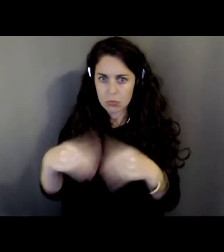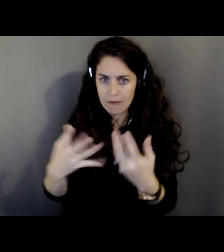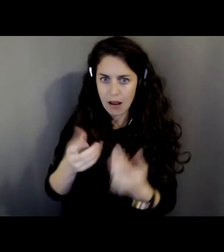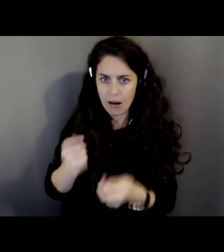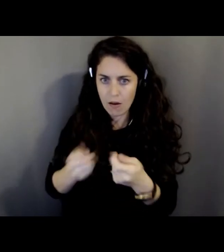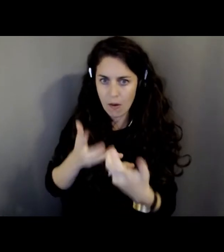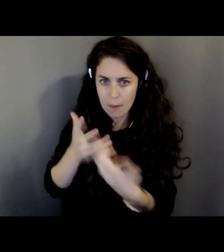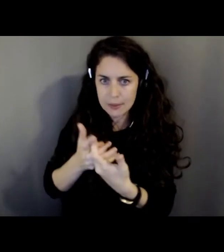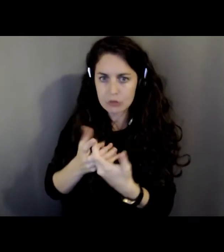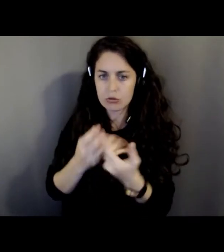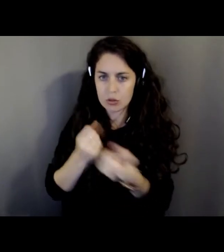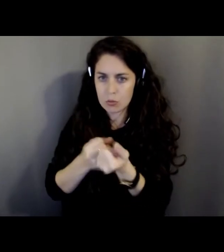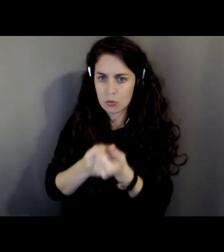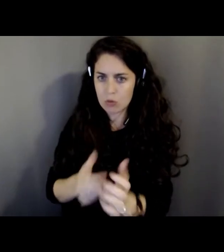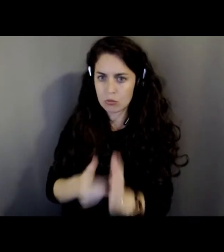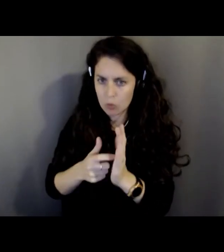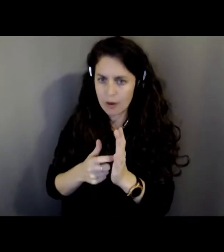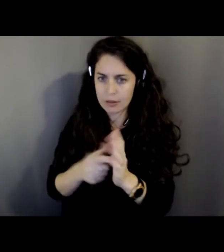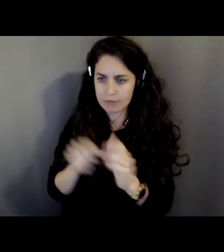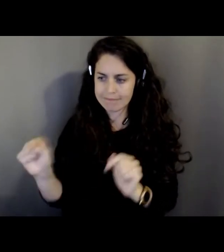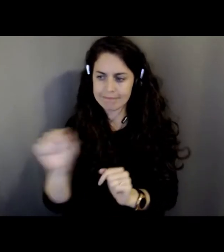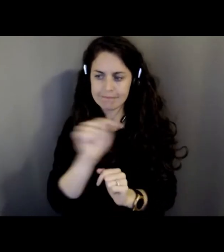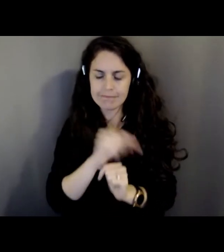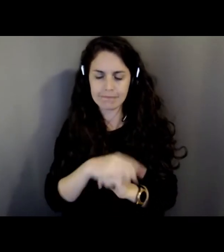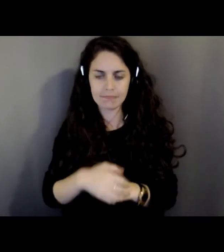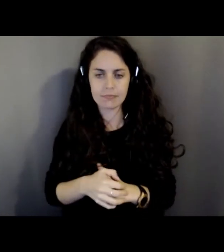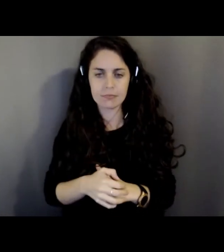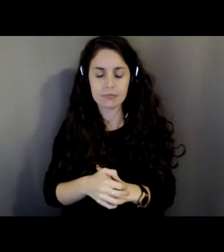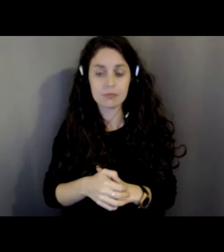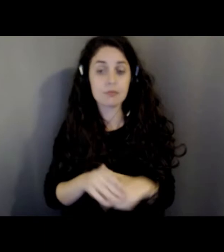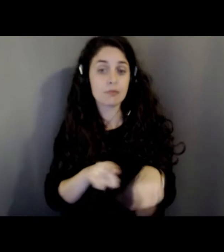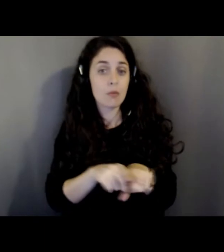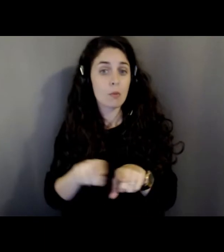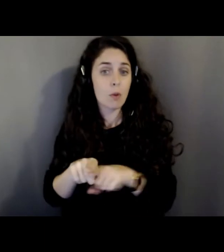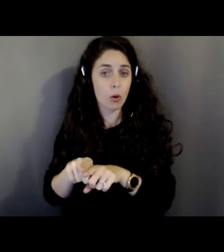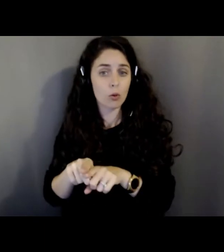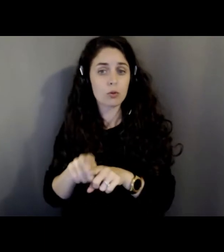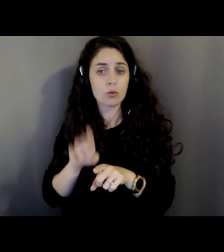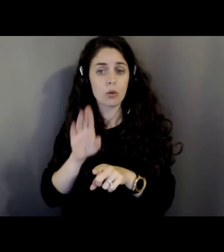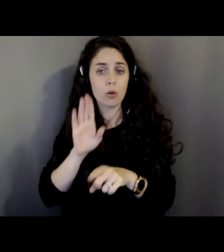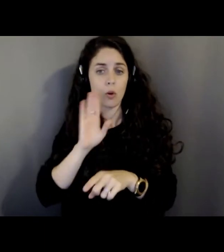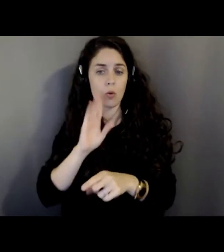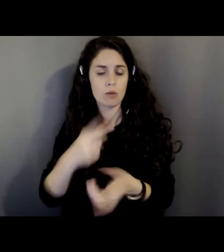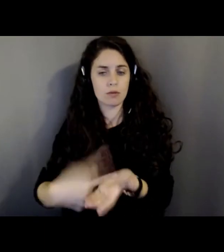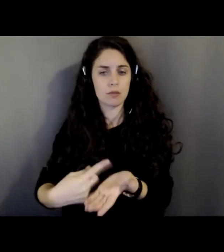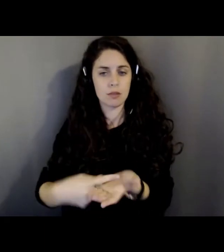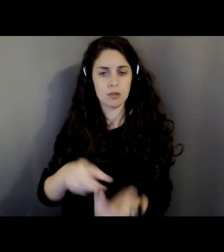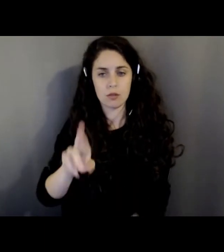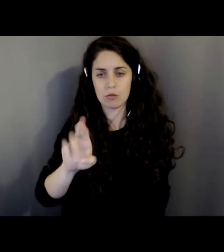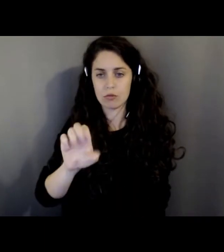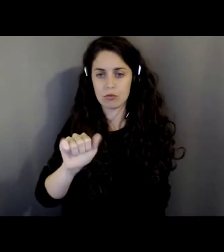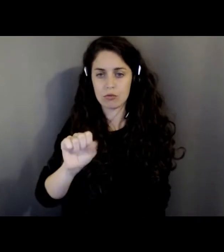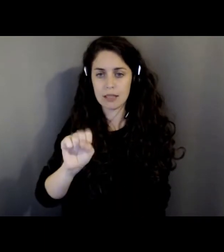need. We also spend time talking to students about reasonable accommodations: the idea that they will